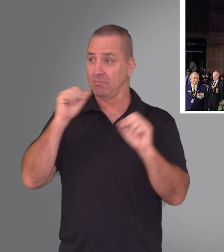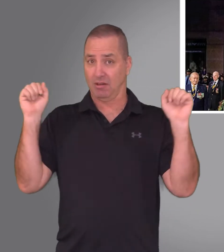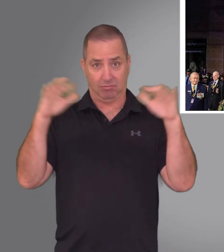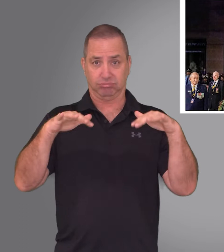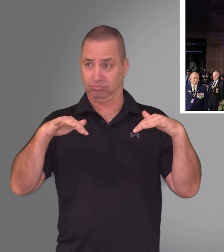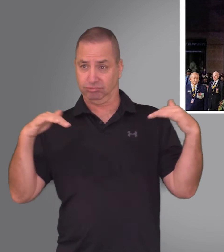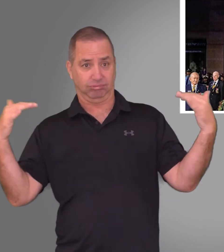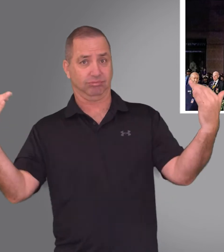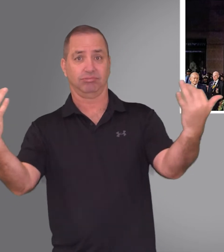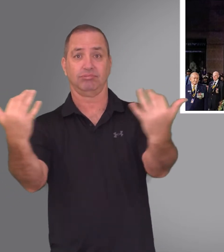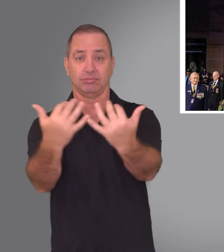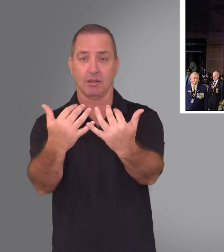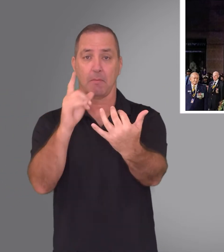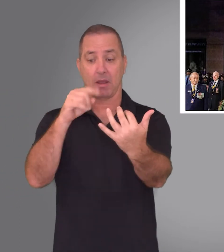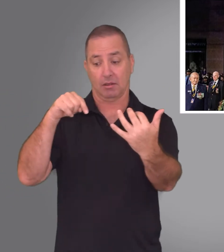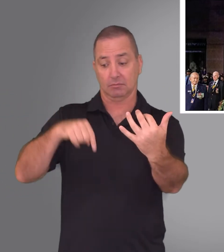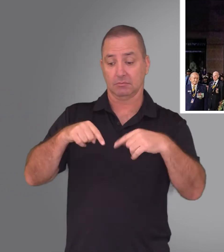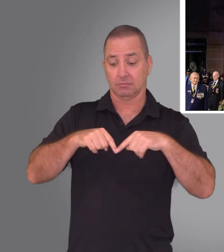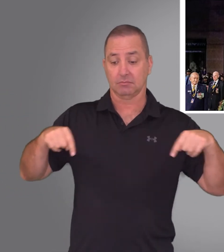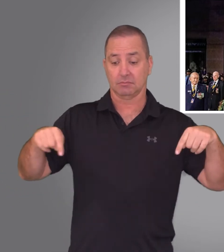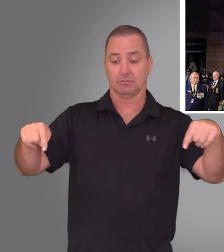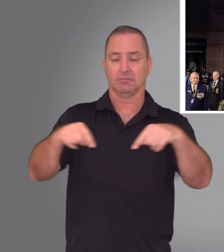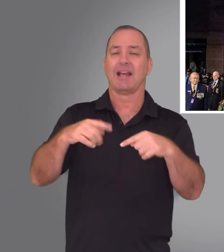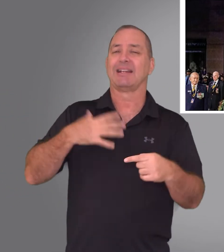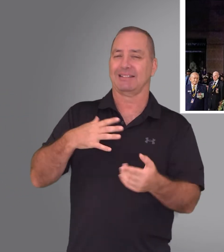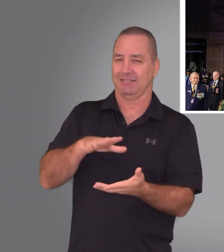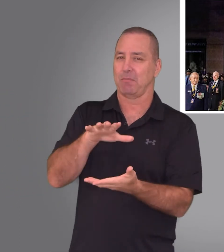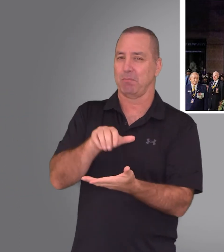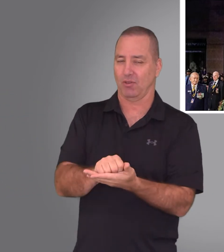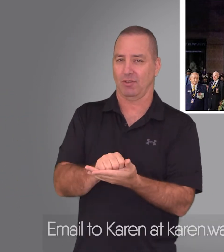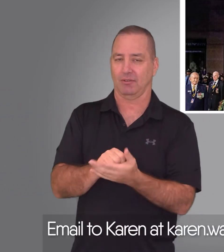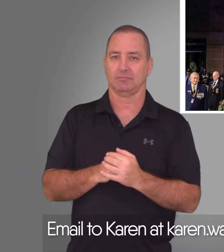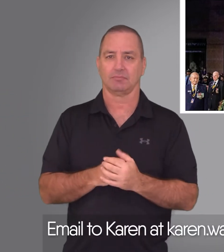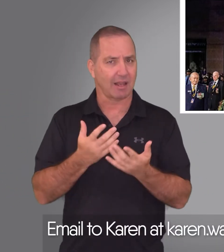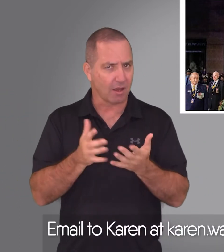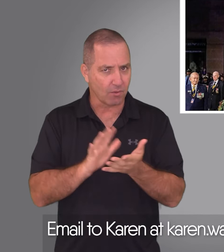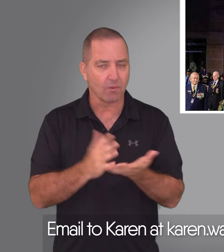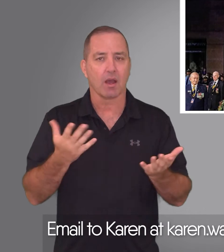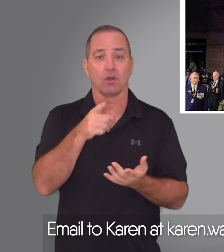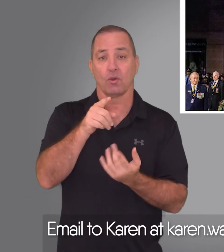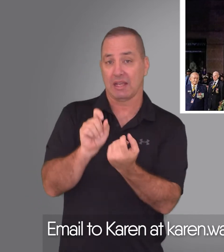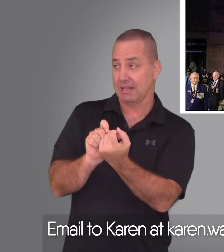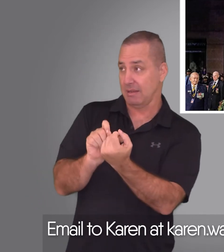So there will be lots of people there though, don't forget, but there will be one particular area that will be cordoned off. You will need to book.